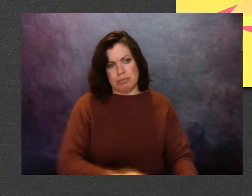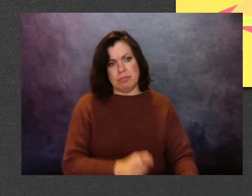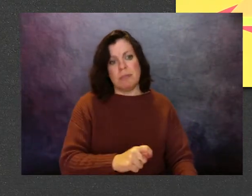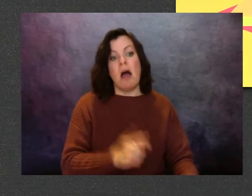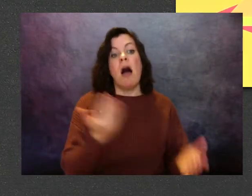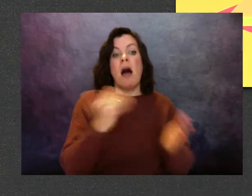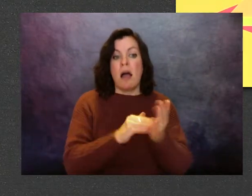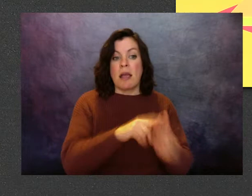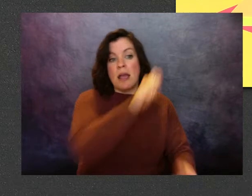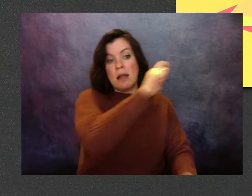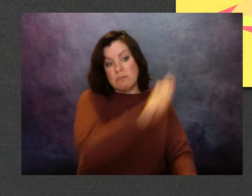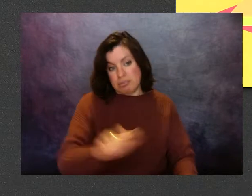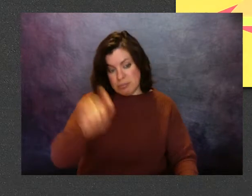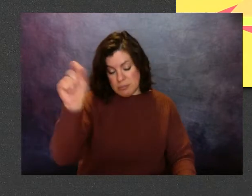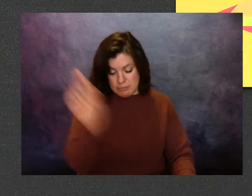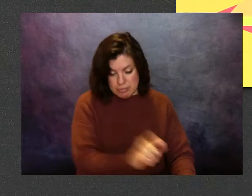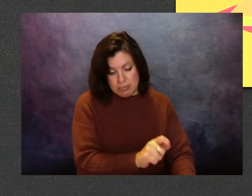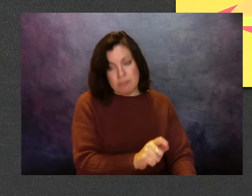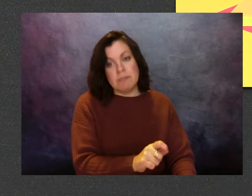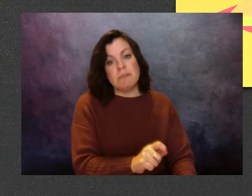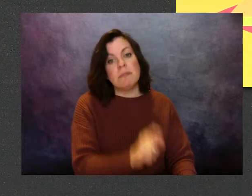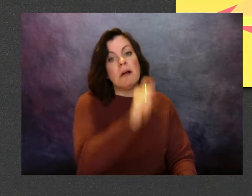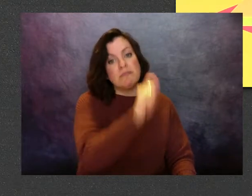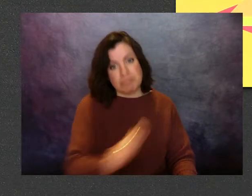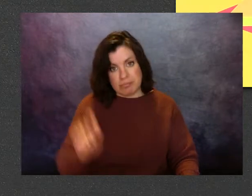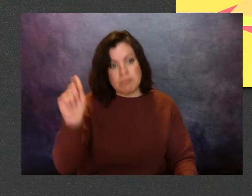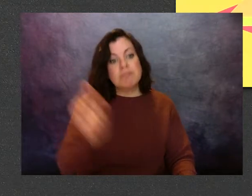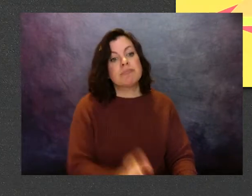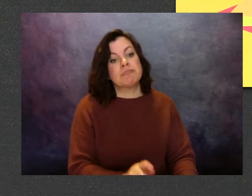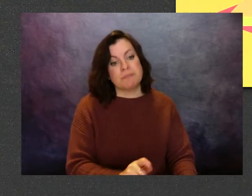X, X, X, X,